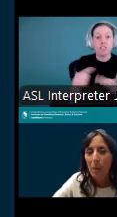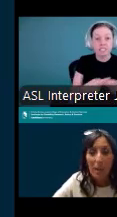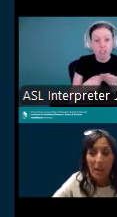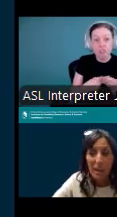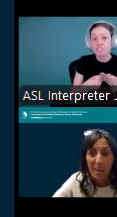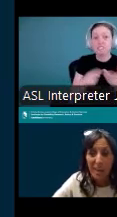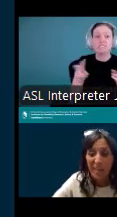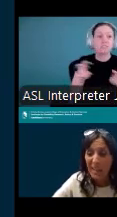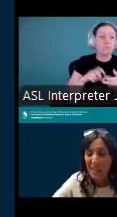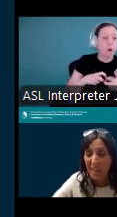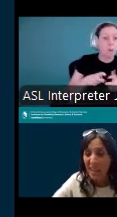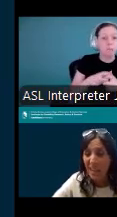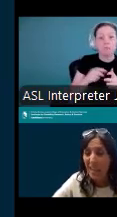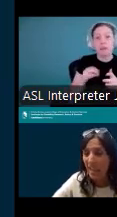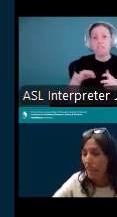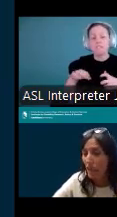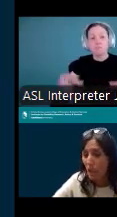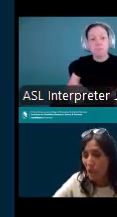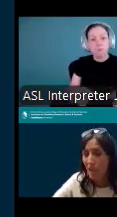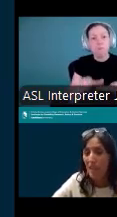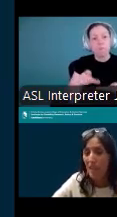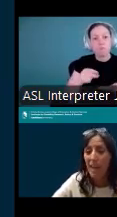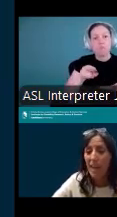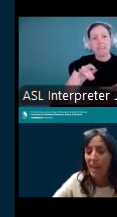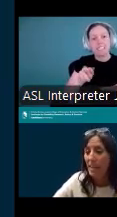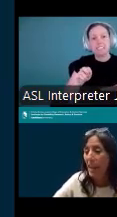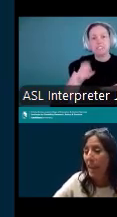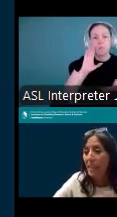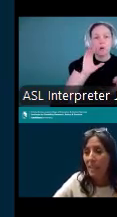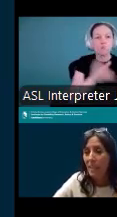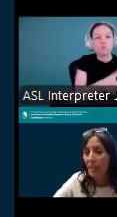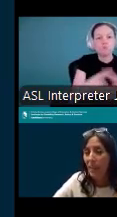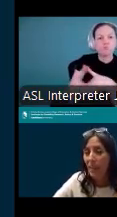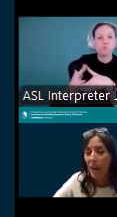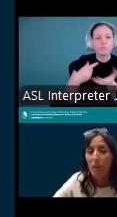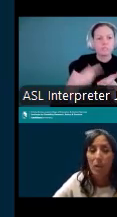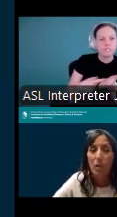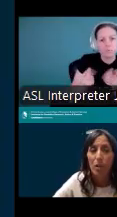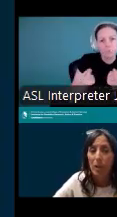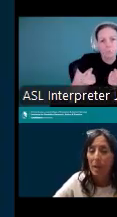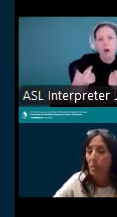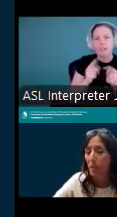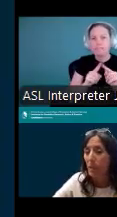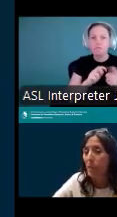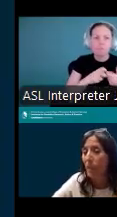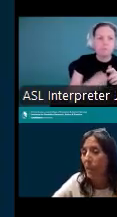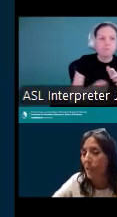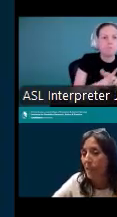we all discuss solutions and ideas of how to improve this